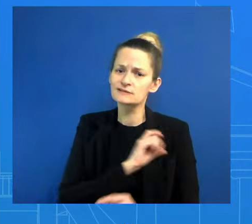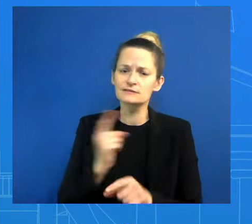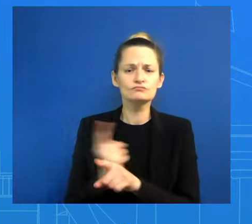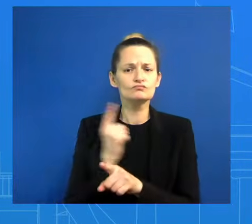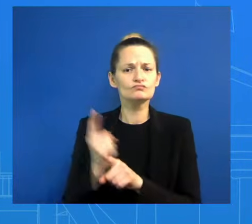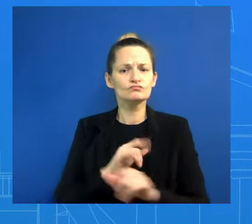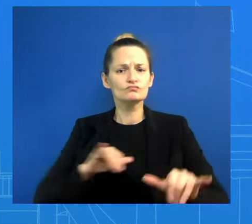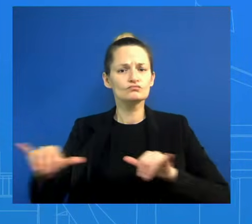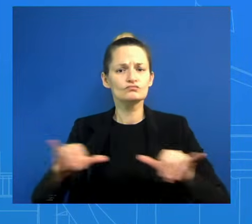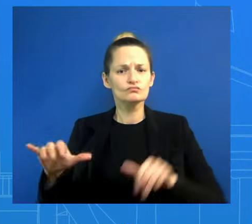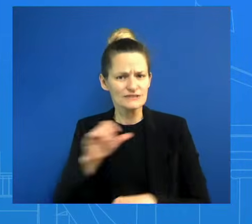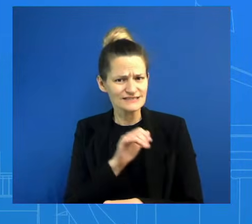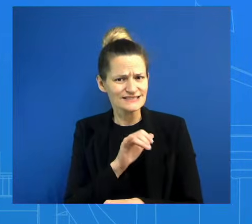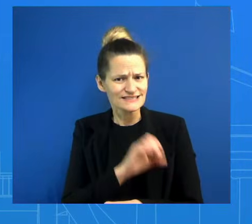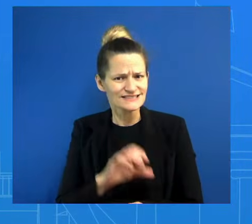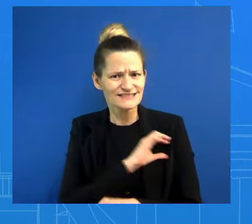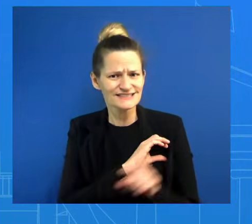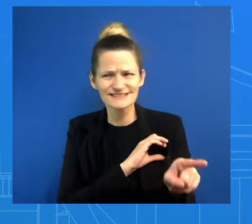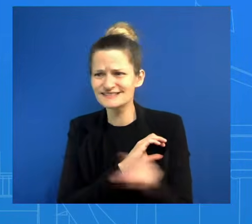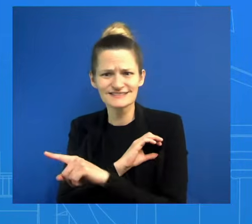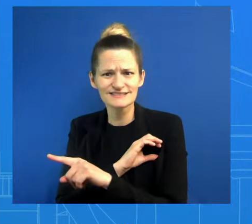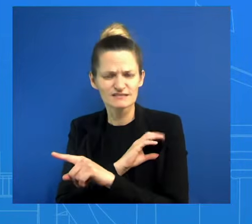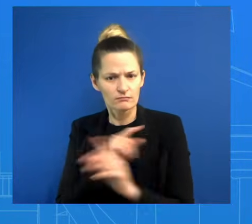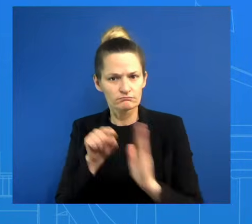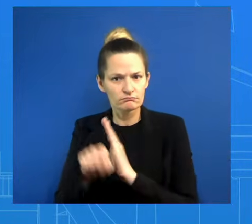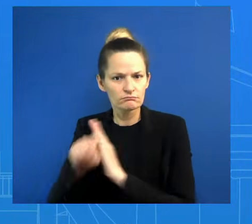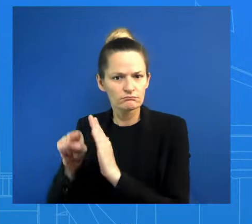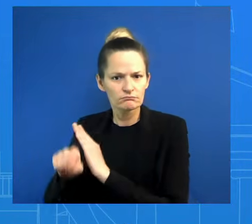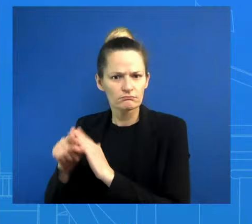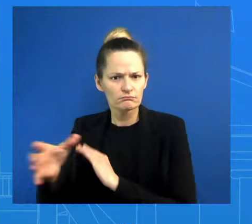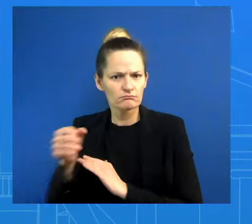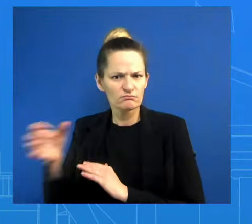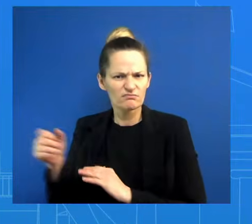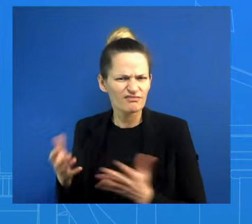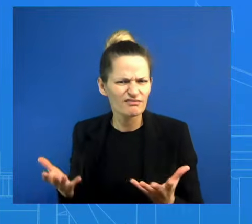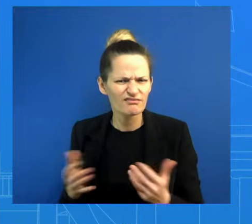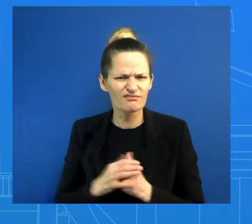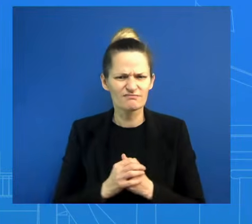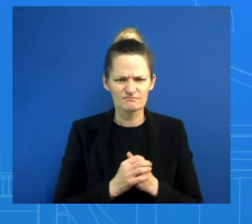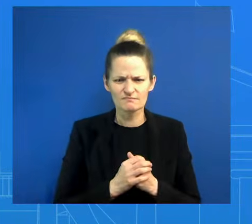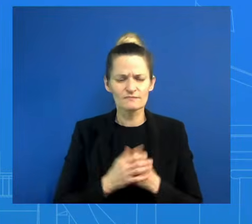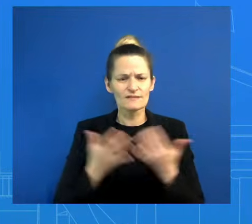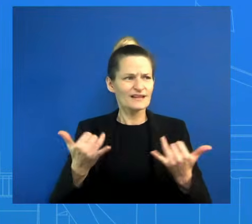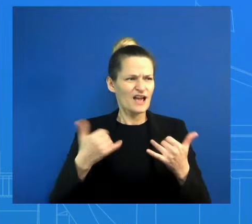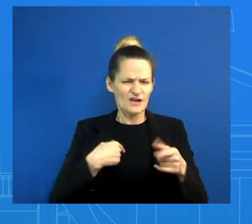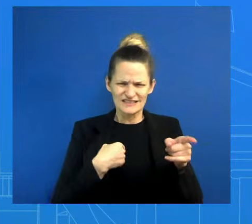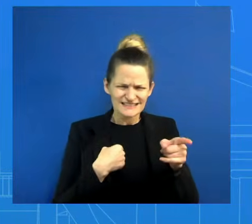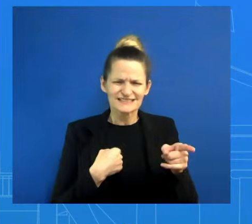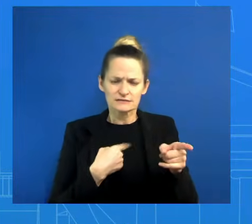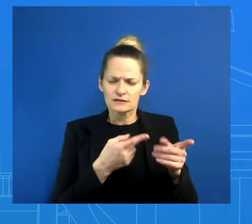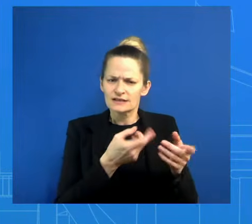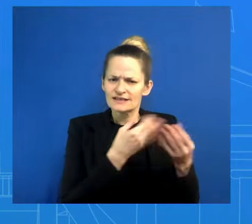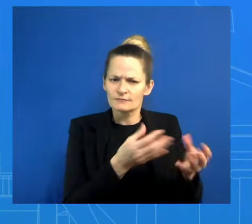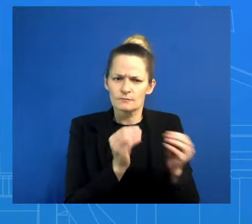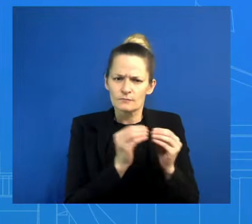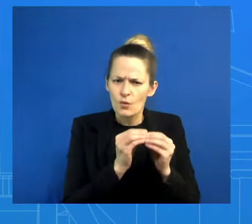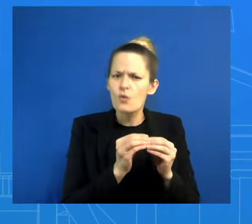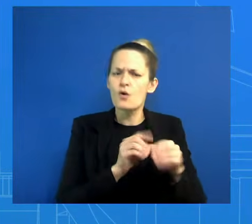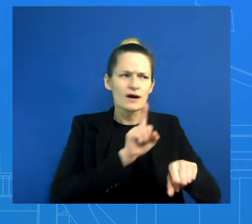such as more ammunition for HIMARS and Ukraine's artillery. And now, our favorite thing, is the week ahead,